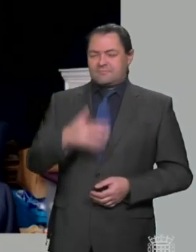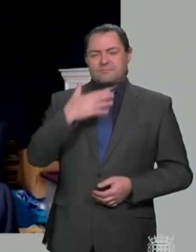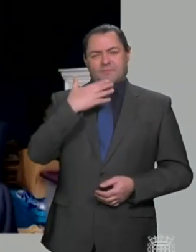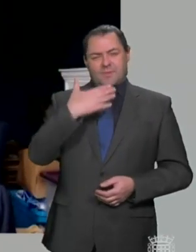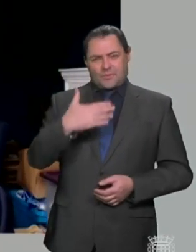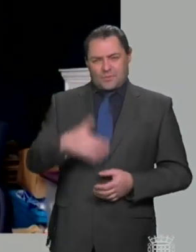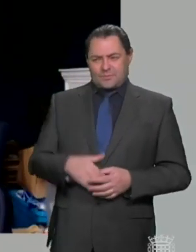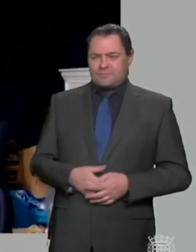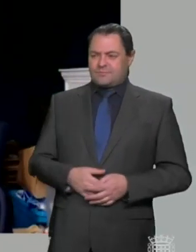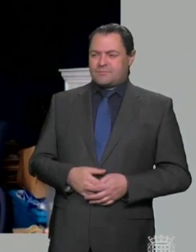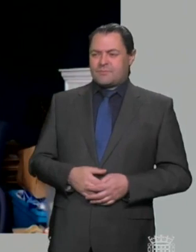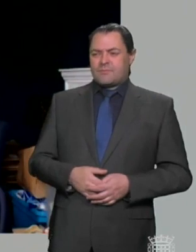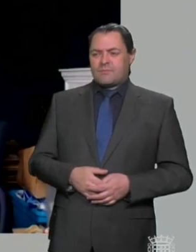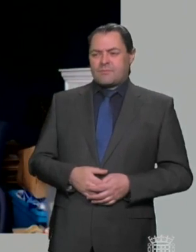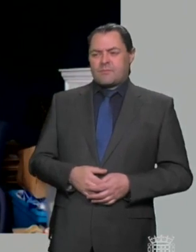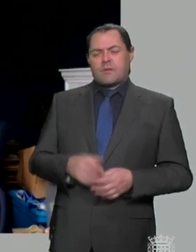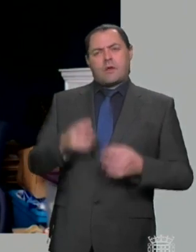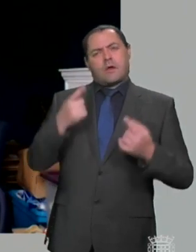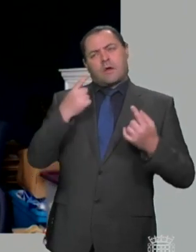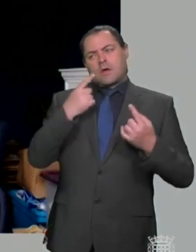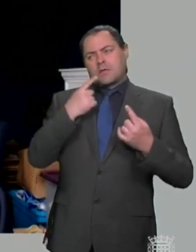I draw the House’s attention to my declaration in the Register of Members’ Financial Interests